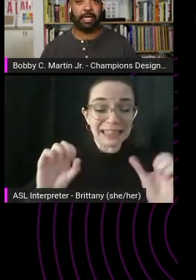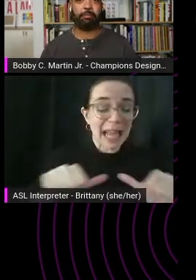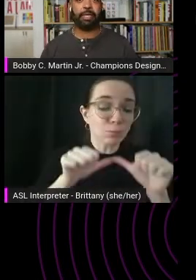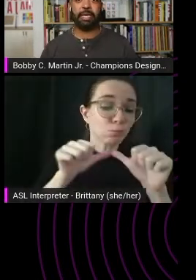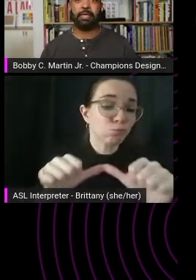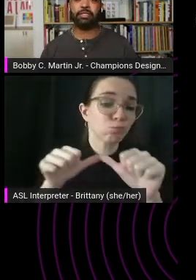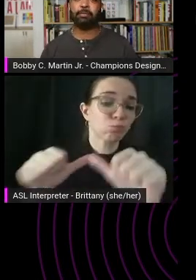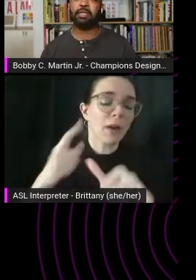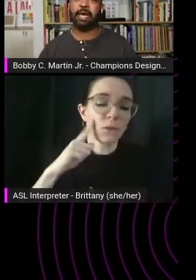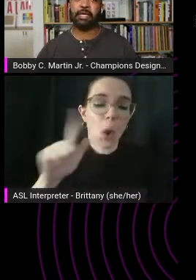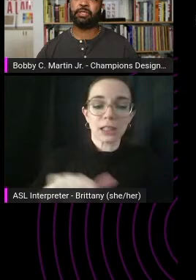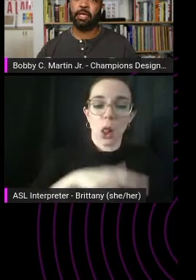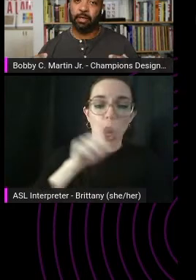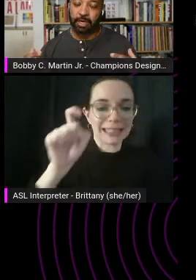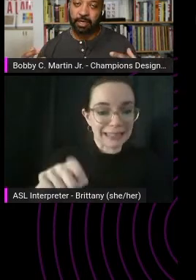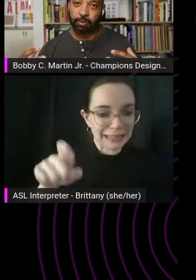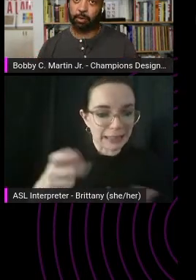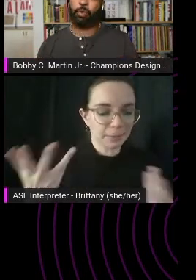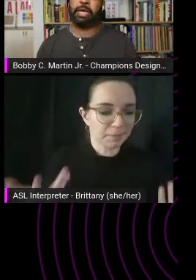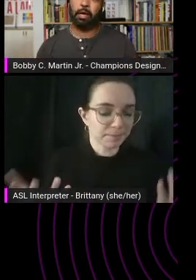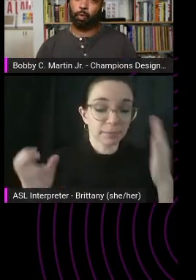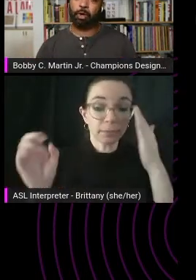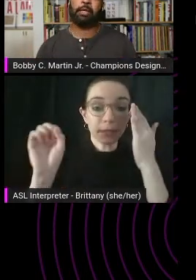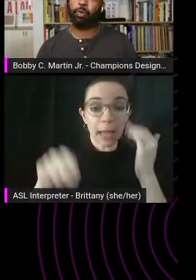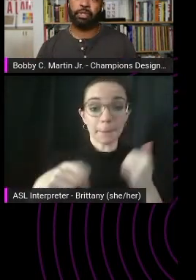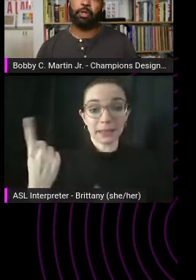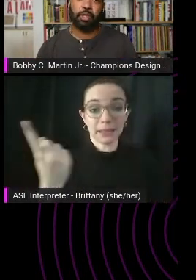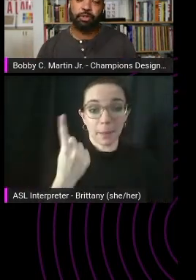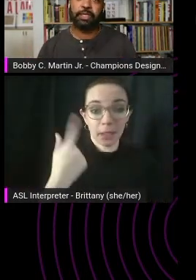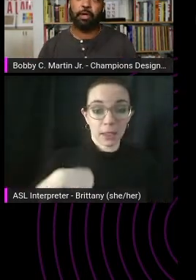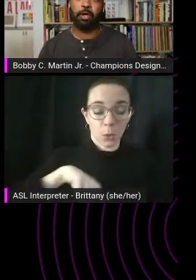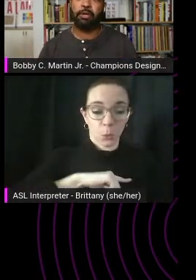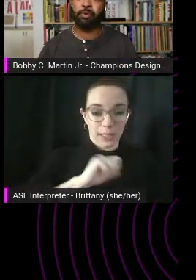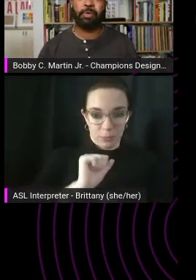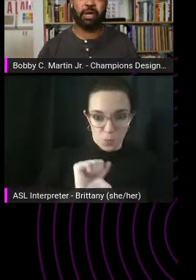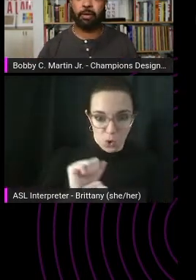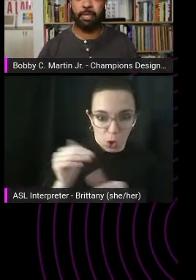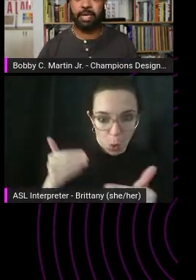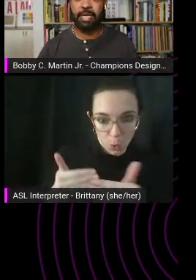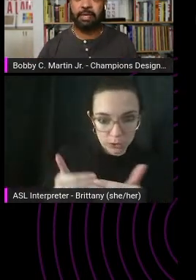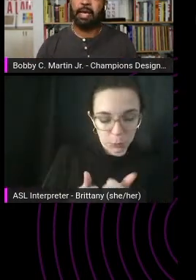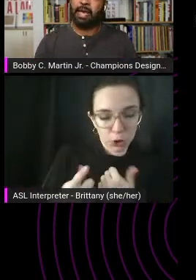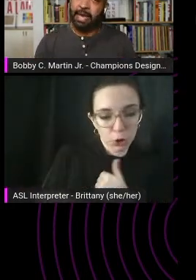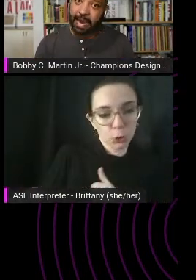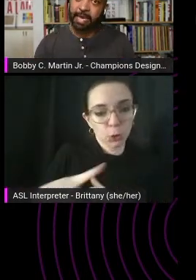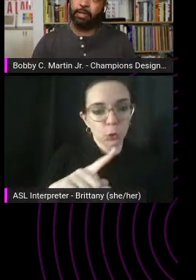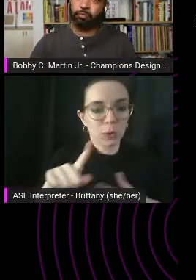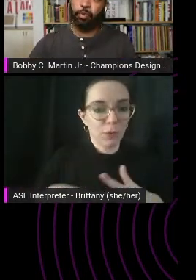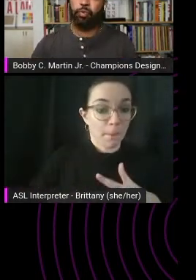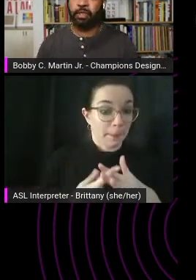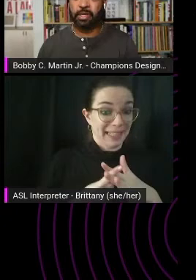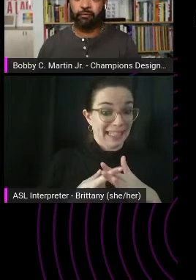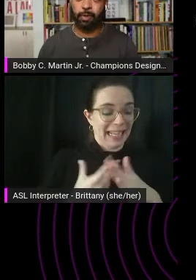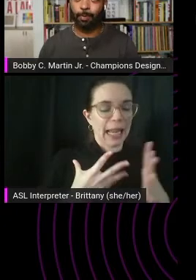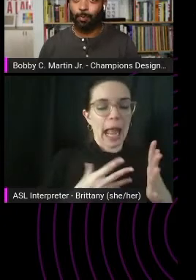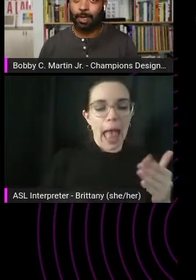It can be something that we are working with you closely on from the very beginning and through the different